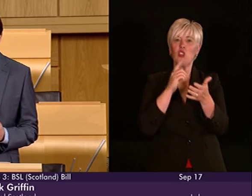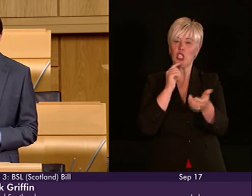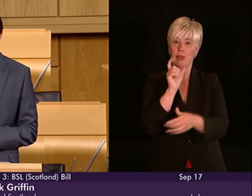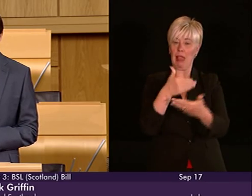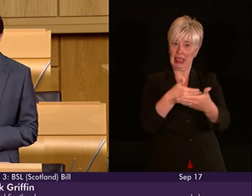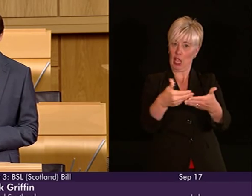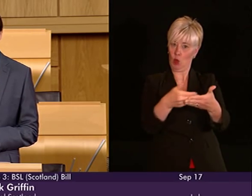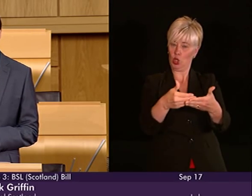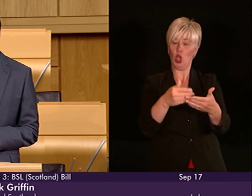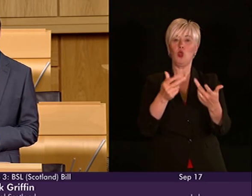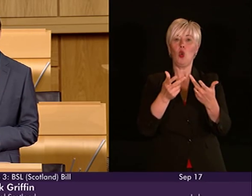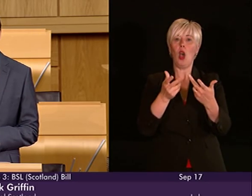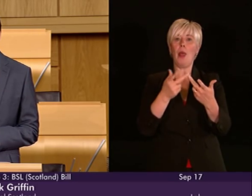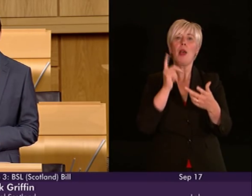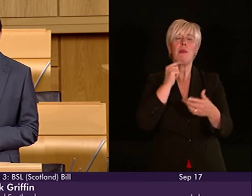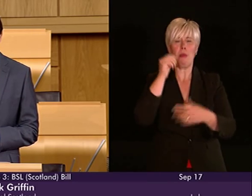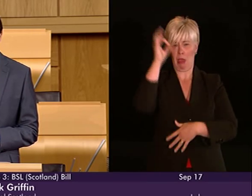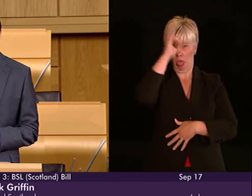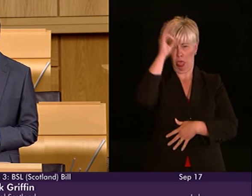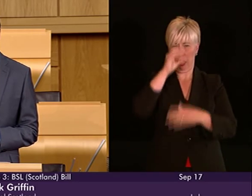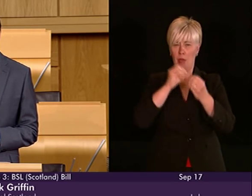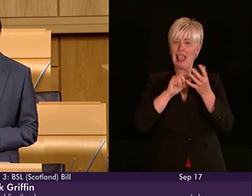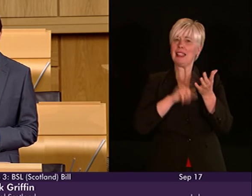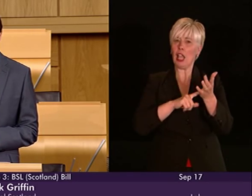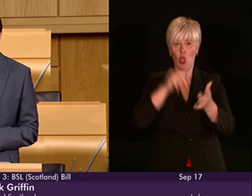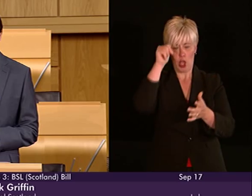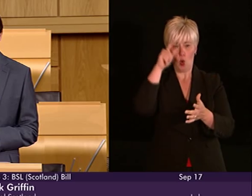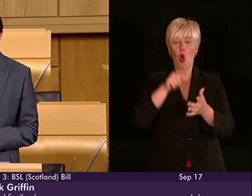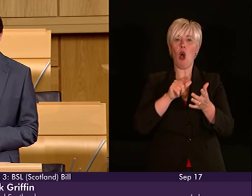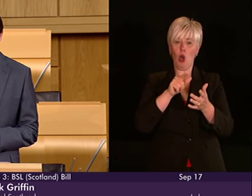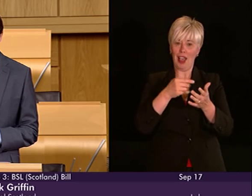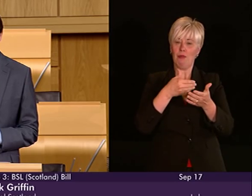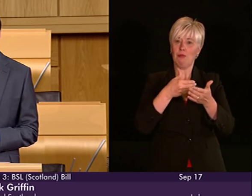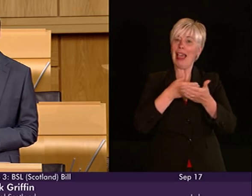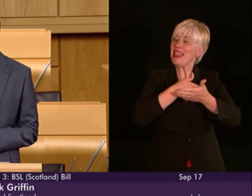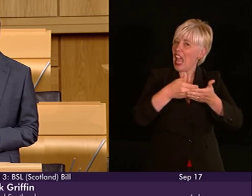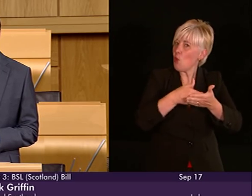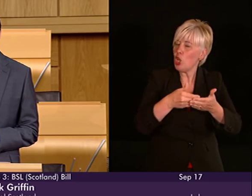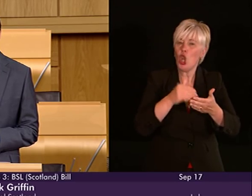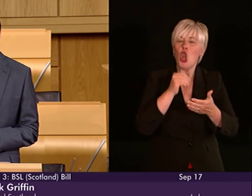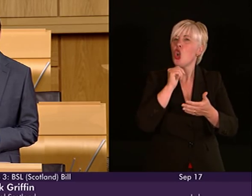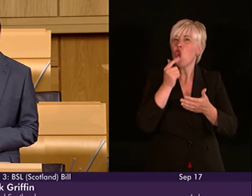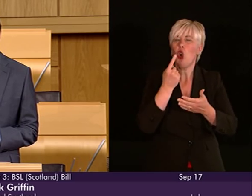non-BSL users that BSL is a language and not simply a form of communication for a particular group.